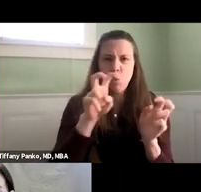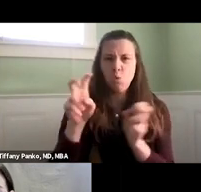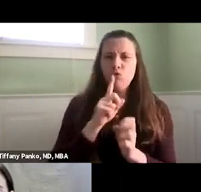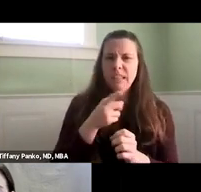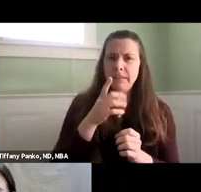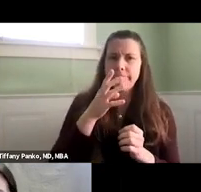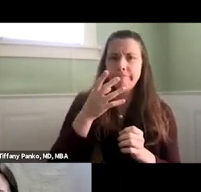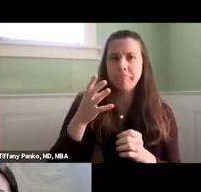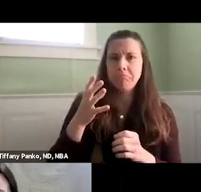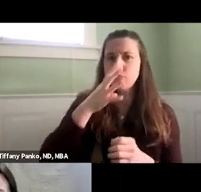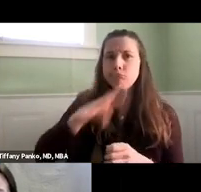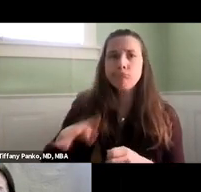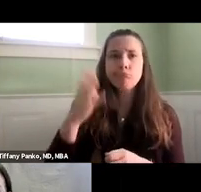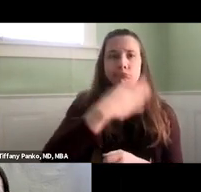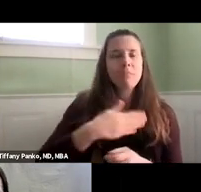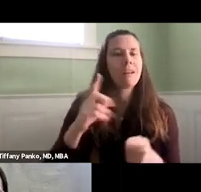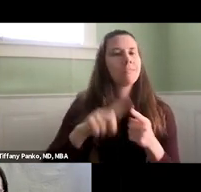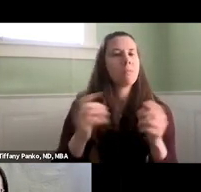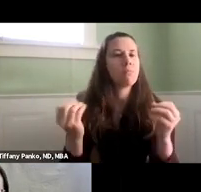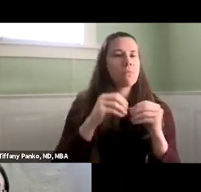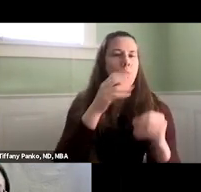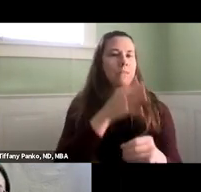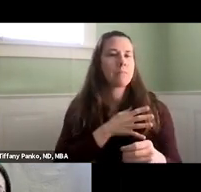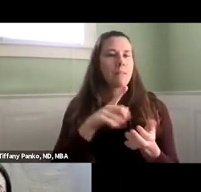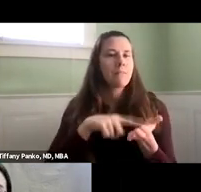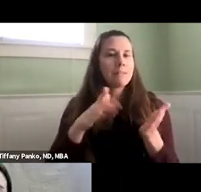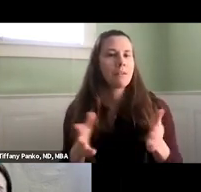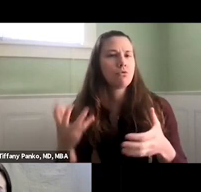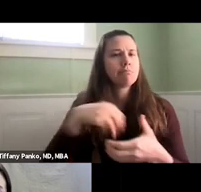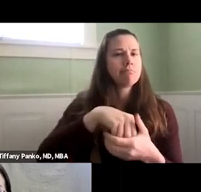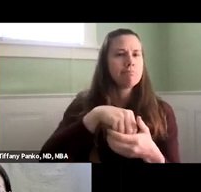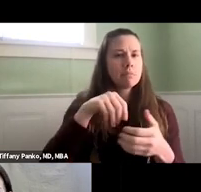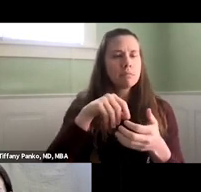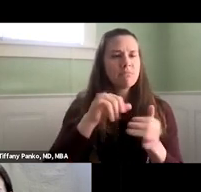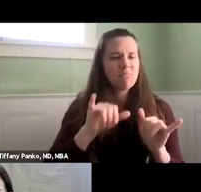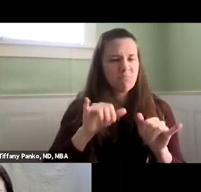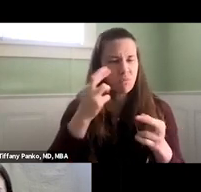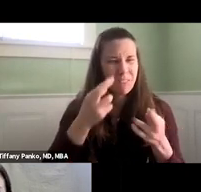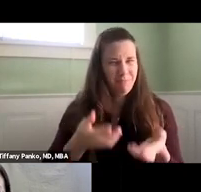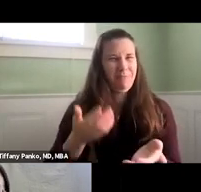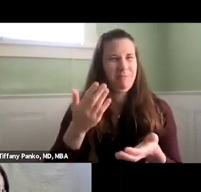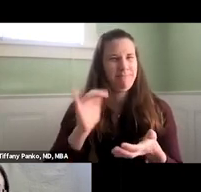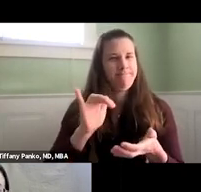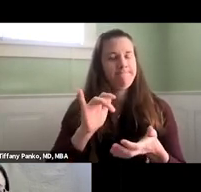just getting started. These research issues have often been overlooked or ignored. In